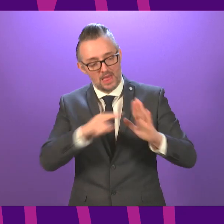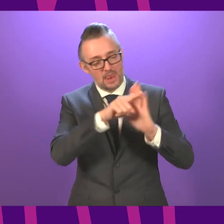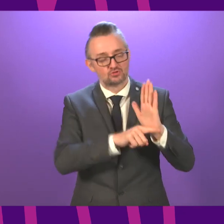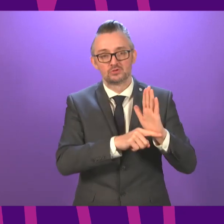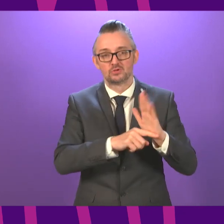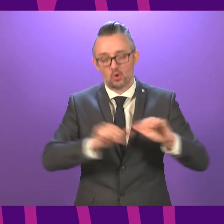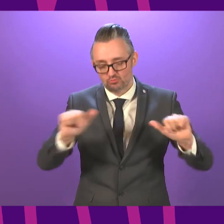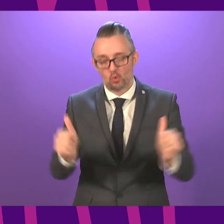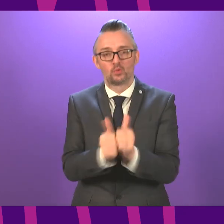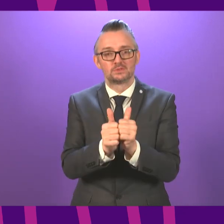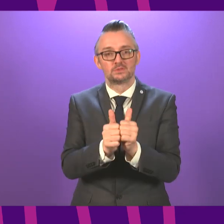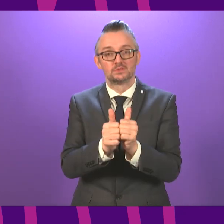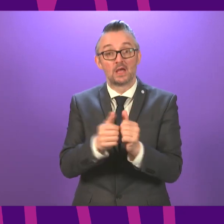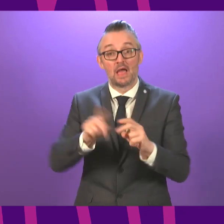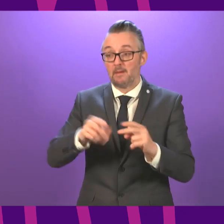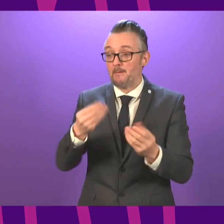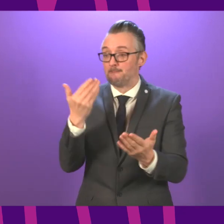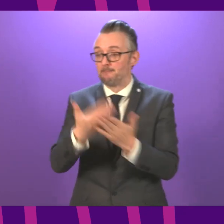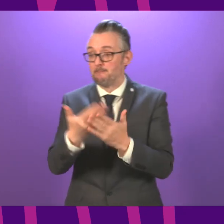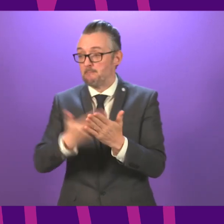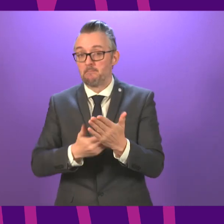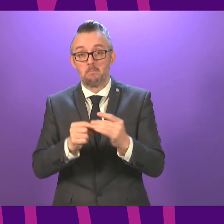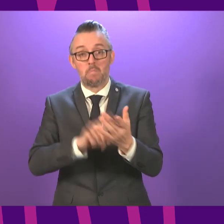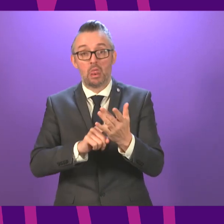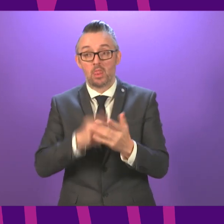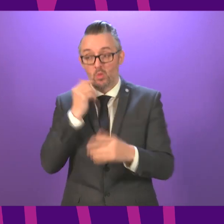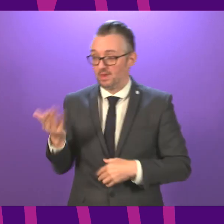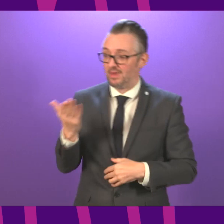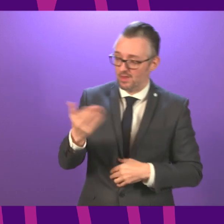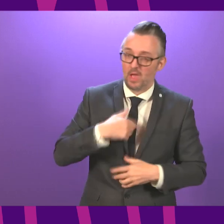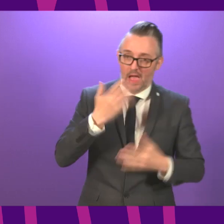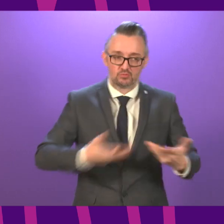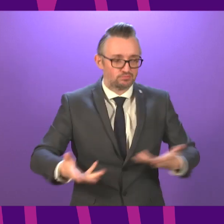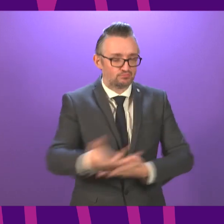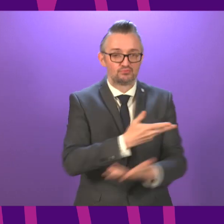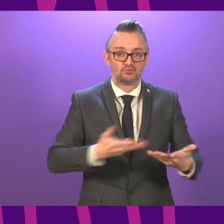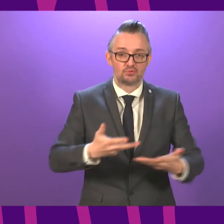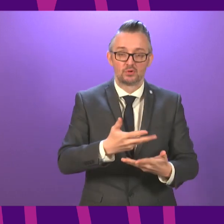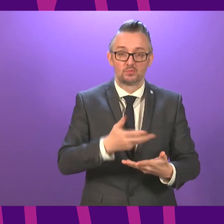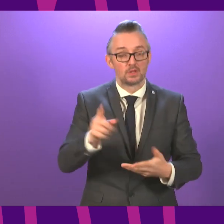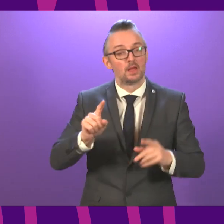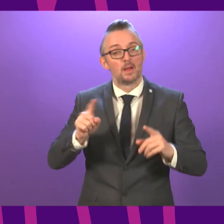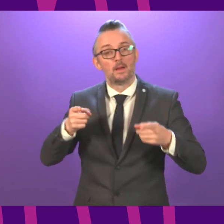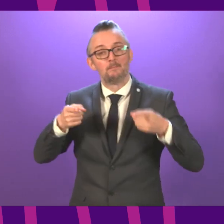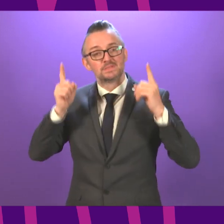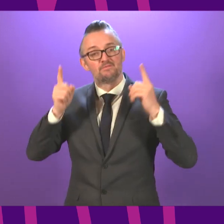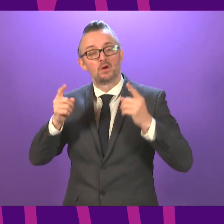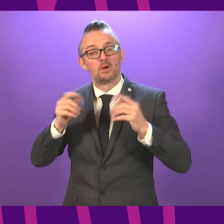it necessary to introduce in the coming days. That issue is being considered by the Minister for Parliamentary Business and Veterans, who will consult the Parliamentary Bureau.